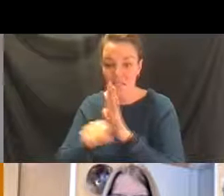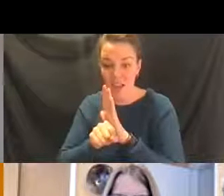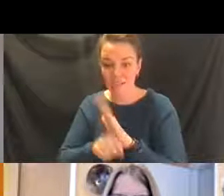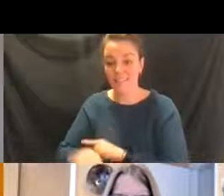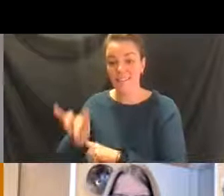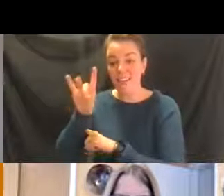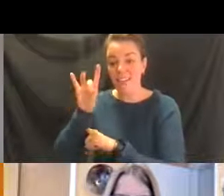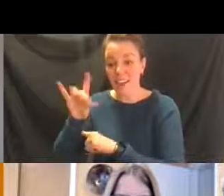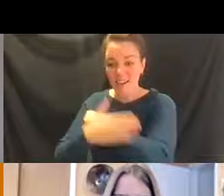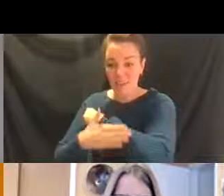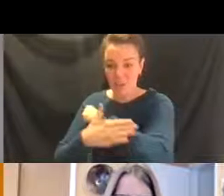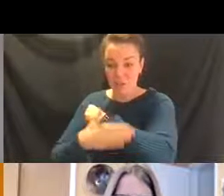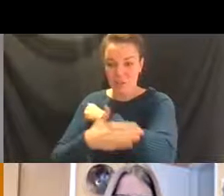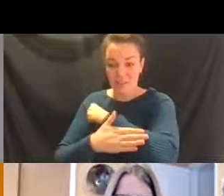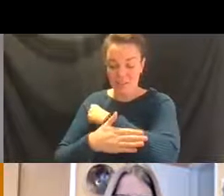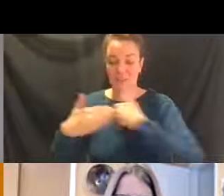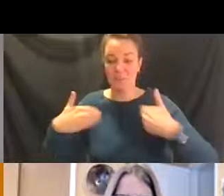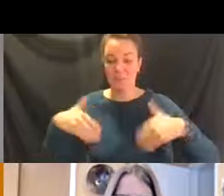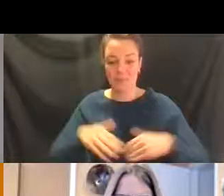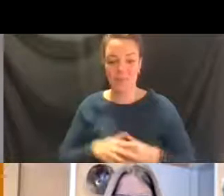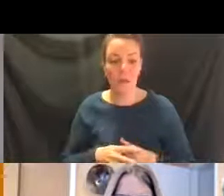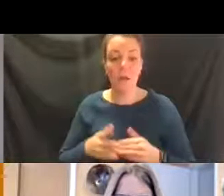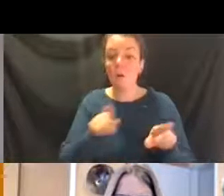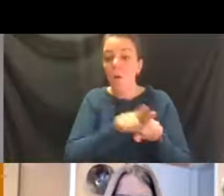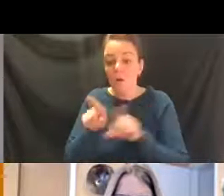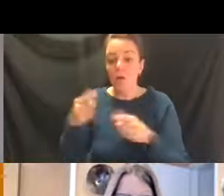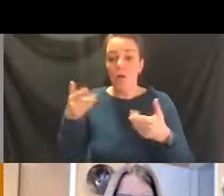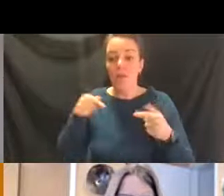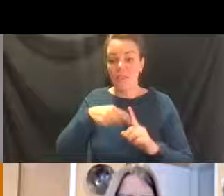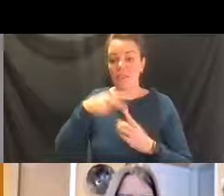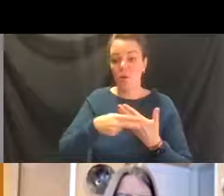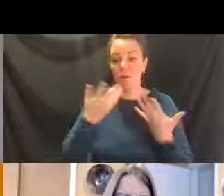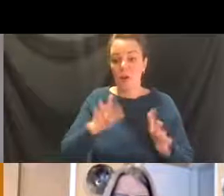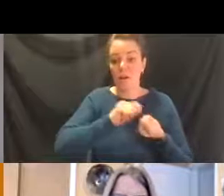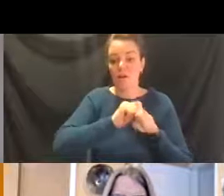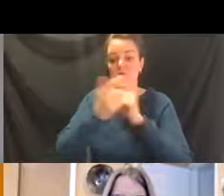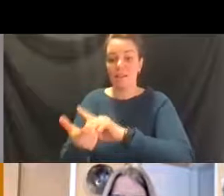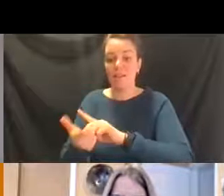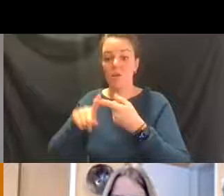the program has also been translated into Swedish language and tested and implemented in Sweden